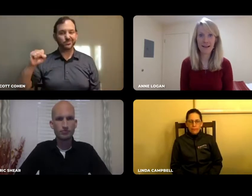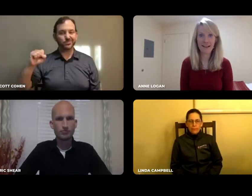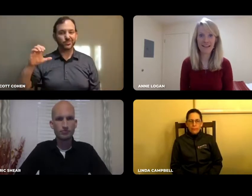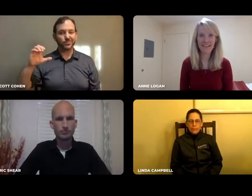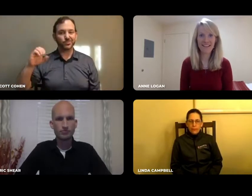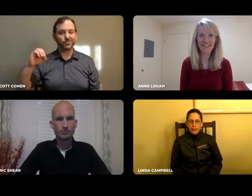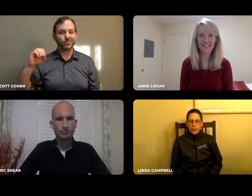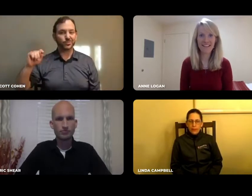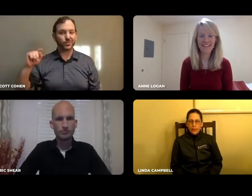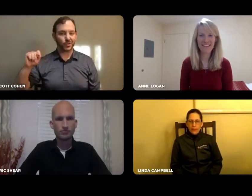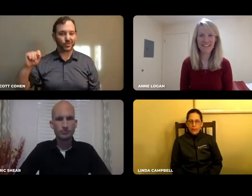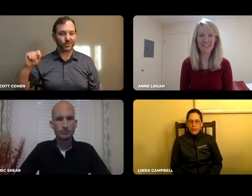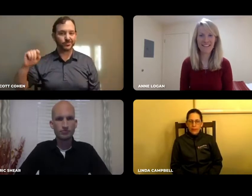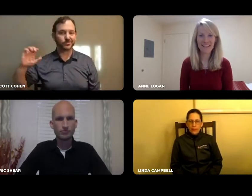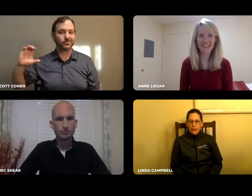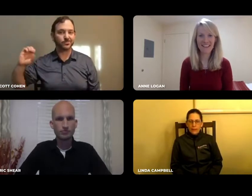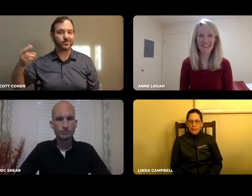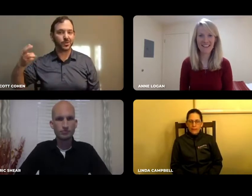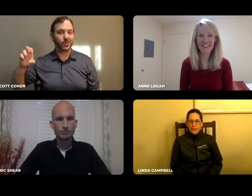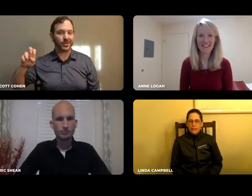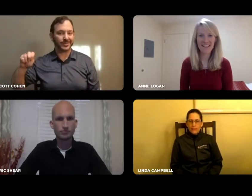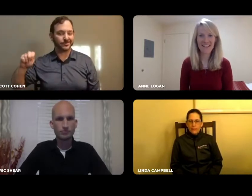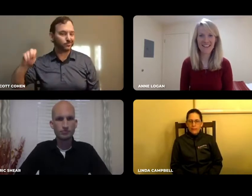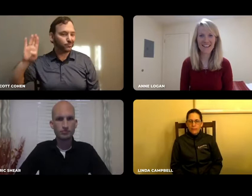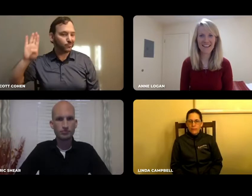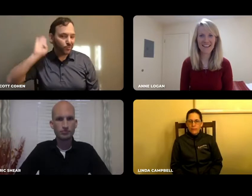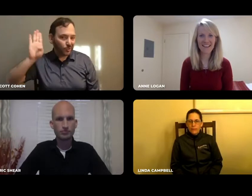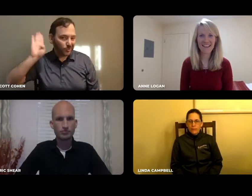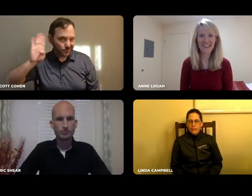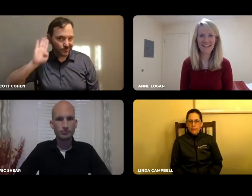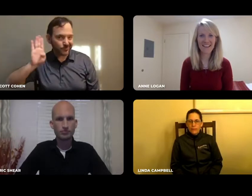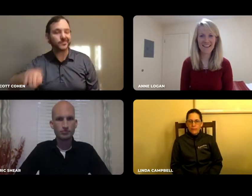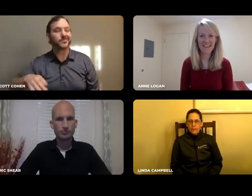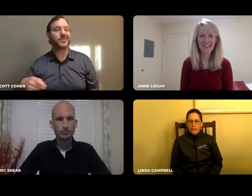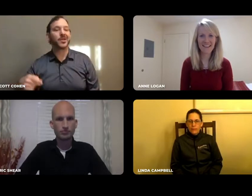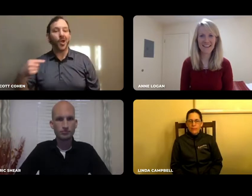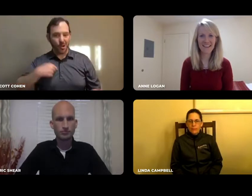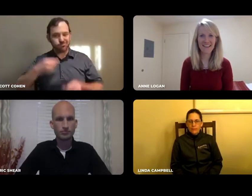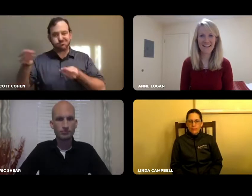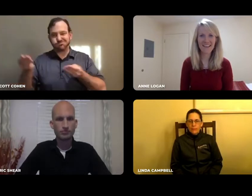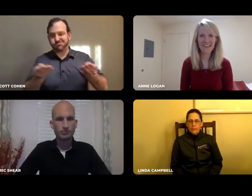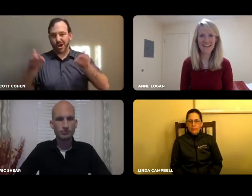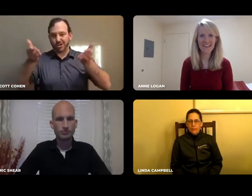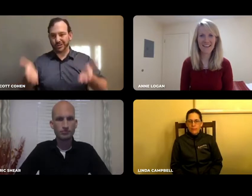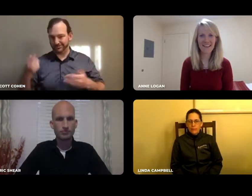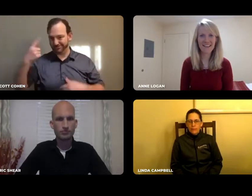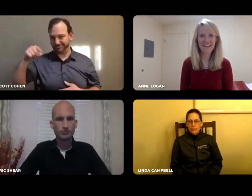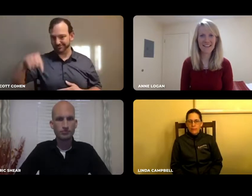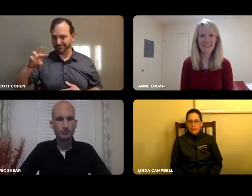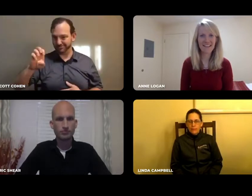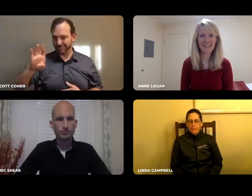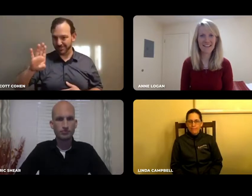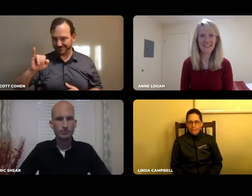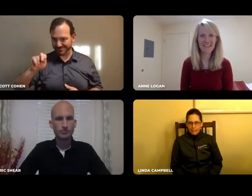I'm Scott Cohen I'm tonight's moderator